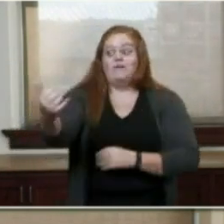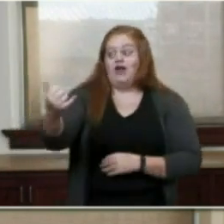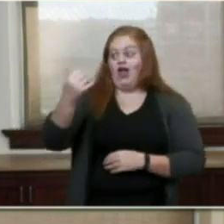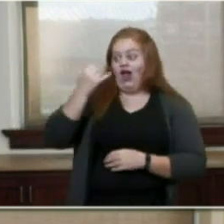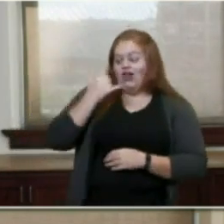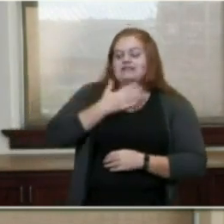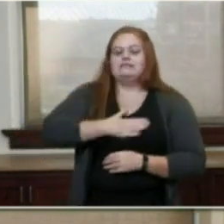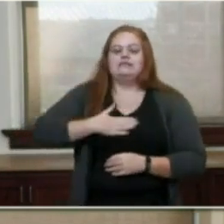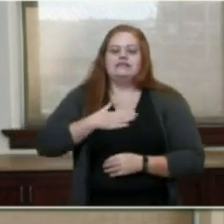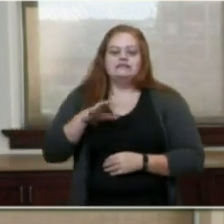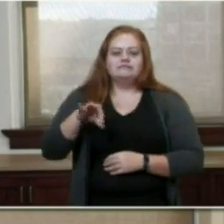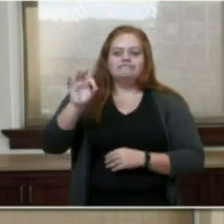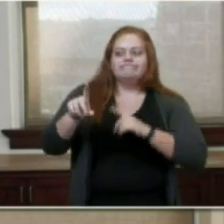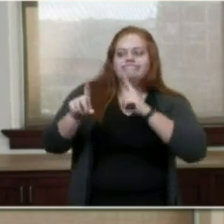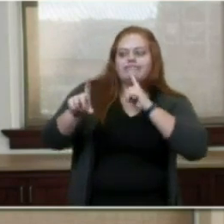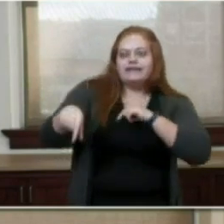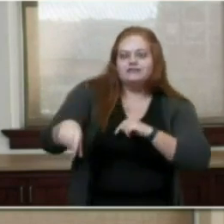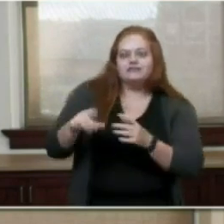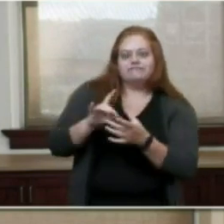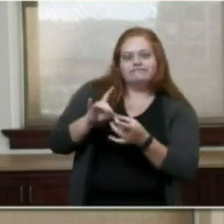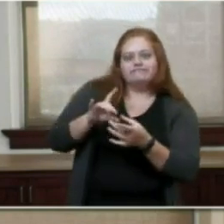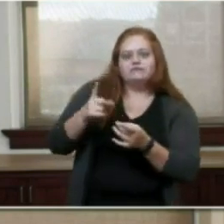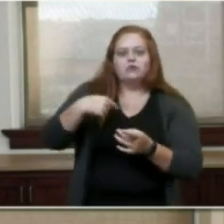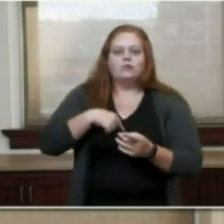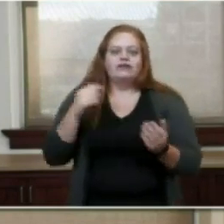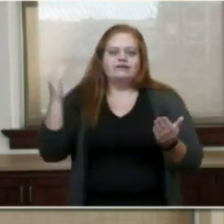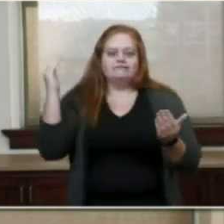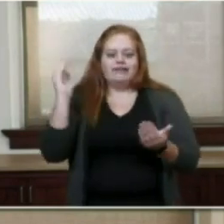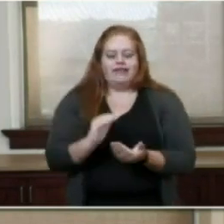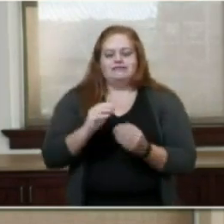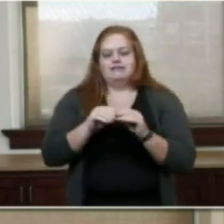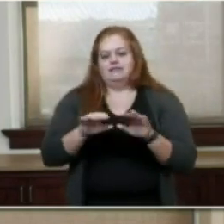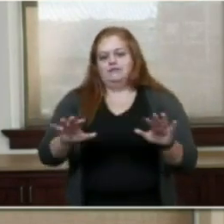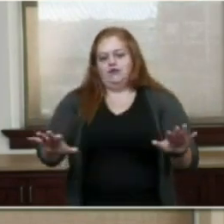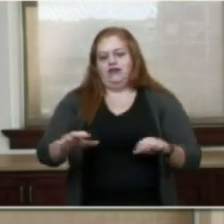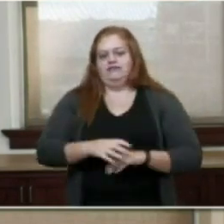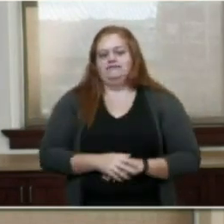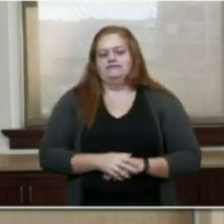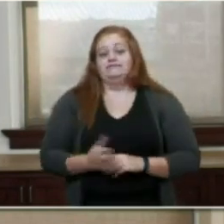information so that we can prevent further spread. Follow the CDC guidance.